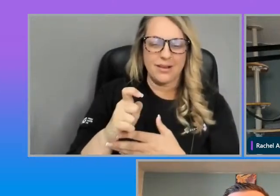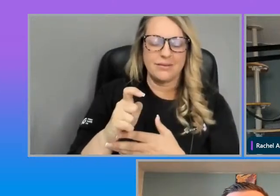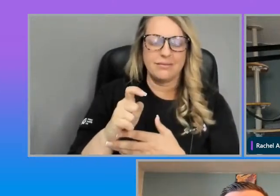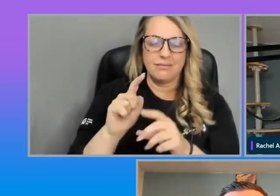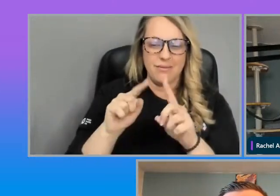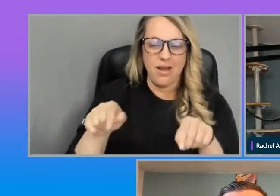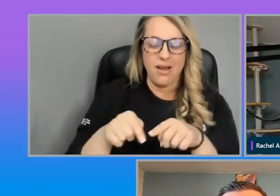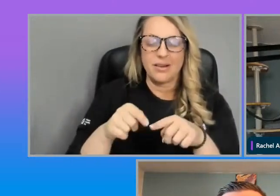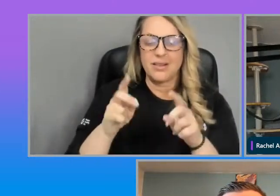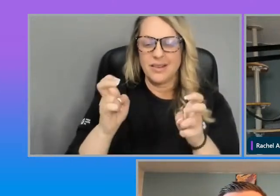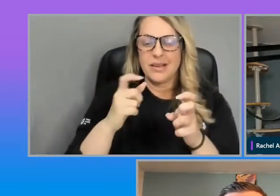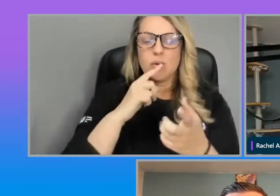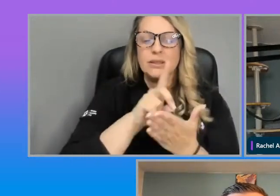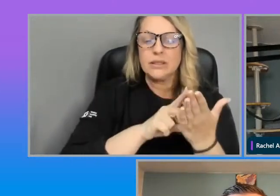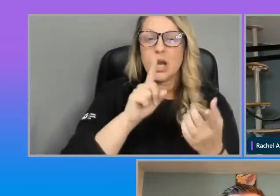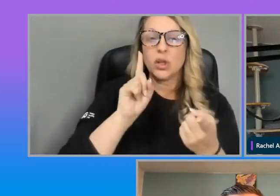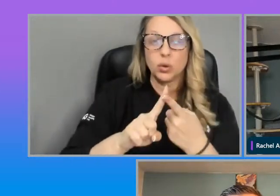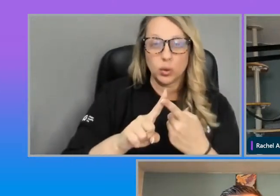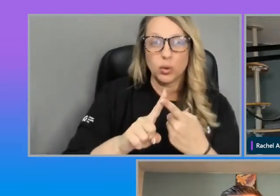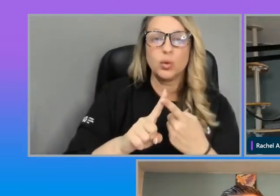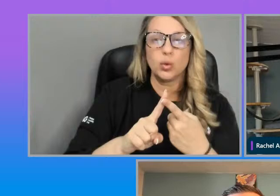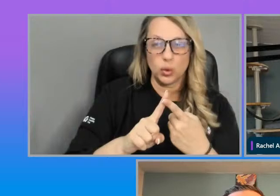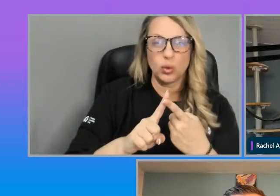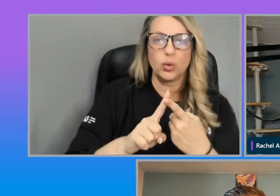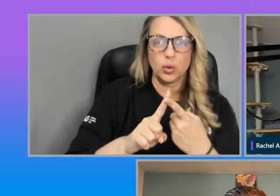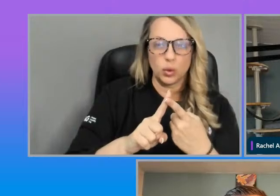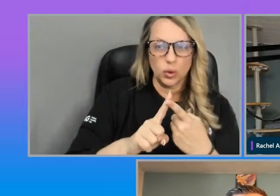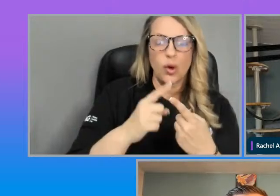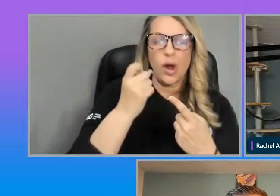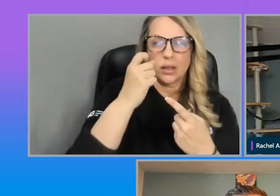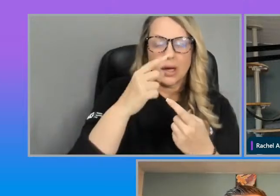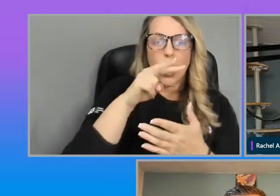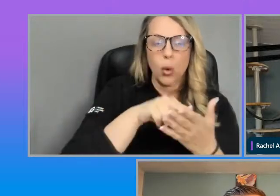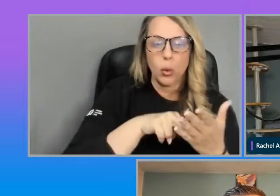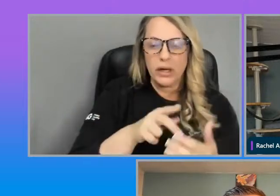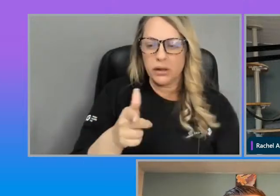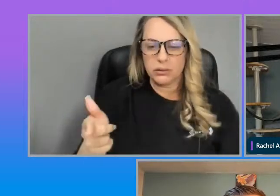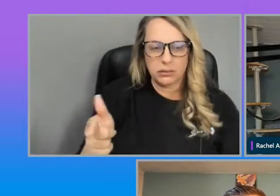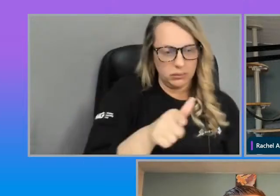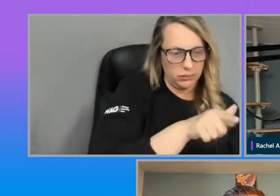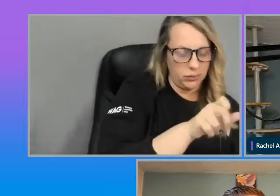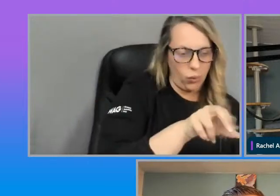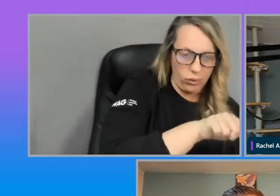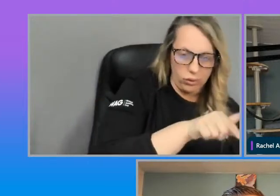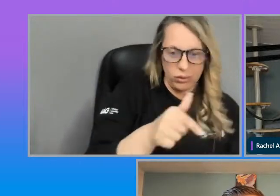because the nice thing with Grid and flexbox is they, you know, they were designed to account